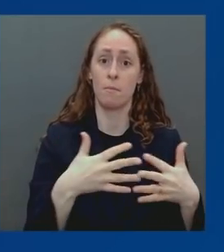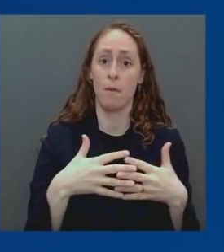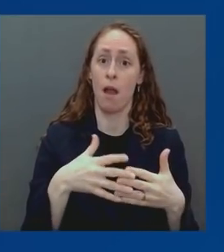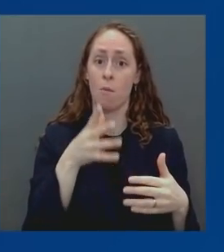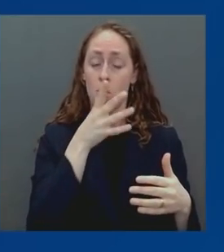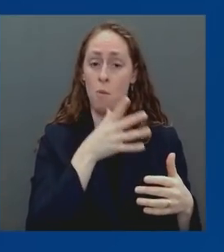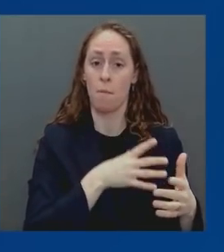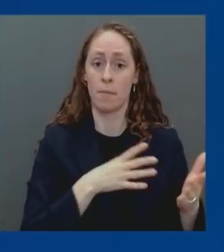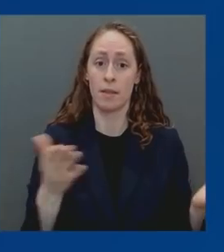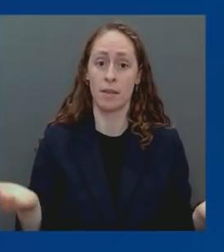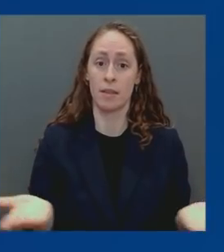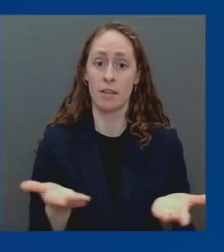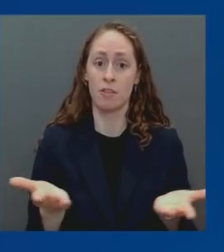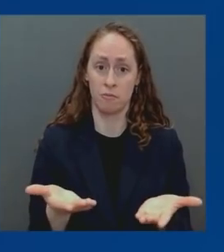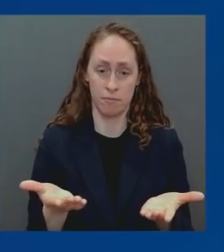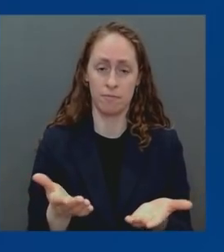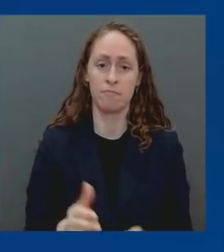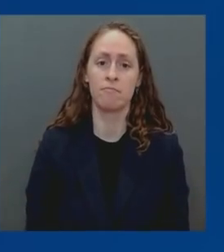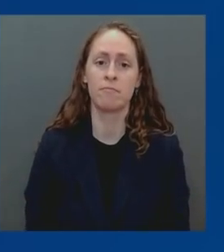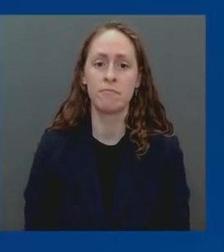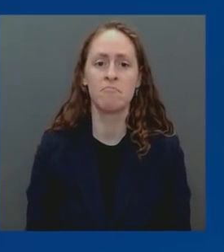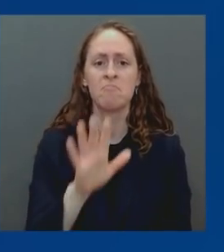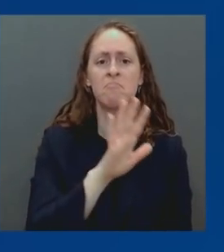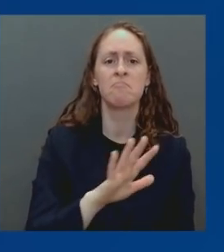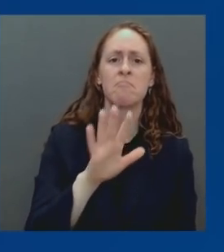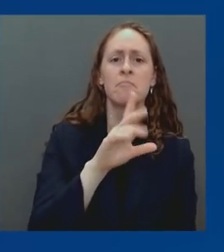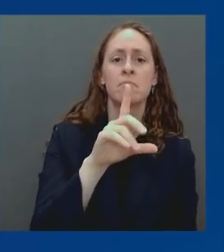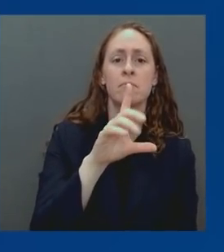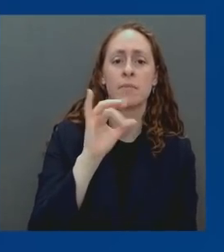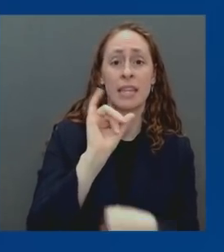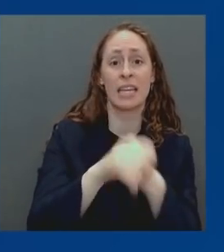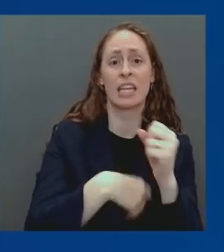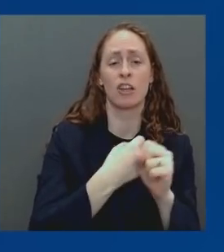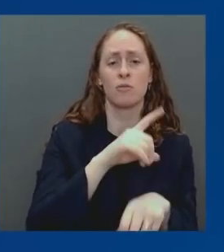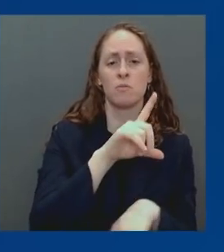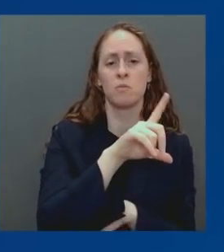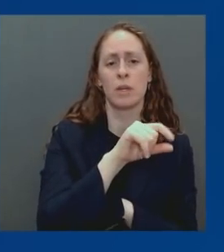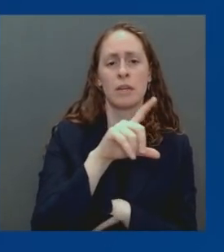and they were followed through November 2021. Next slide.